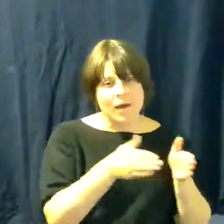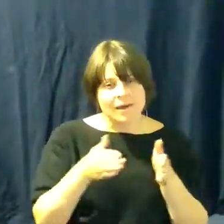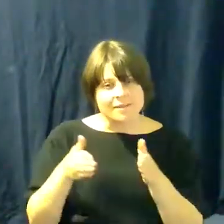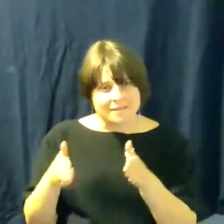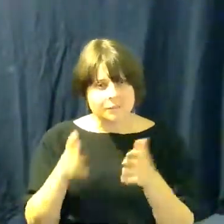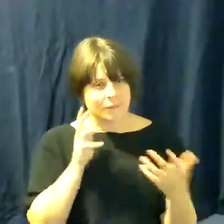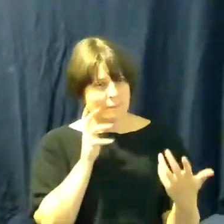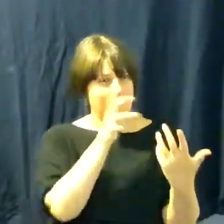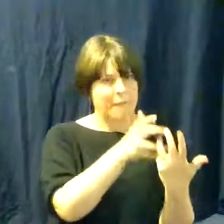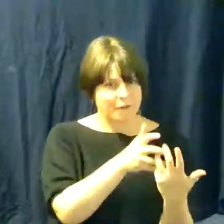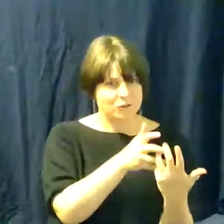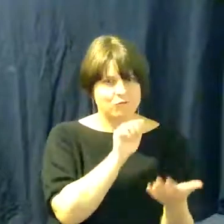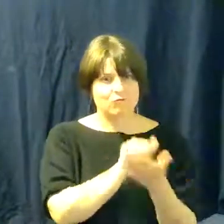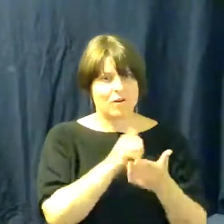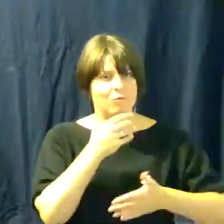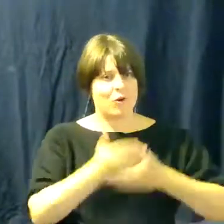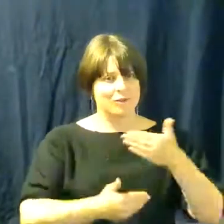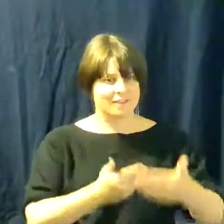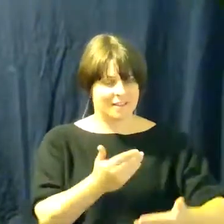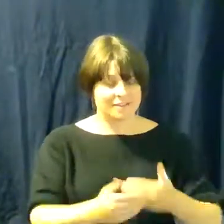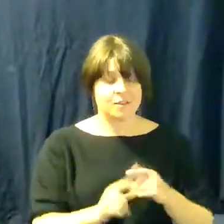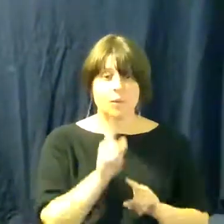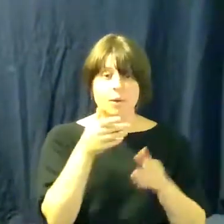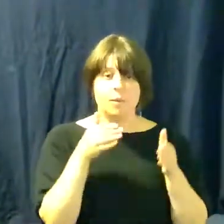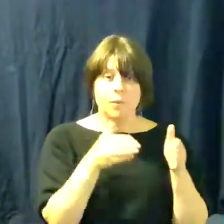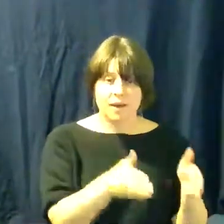important, getting the right mentor. There's a few ways we can go about